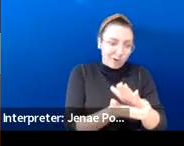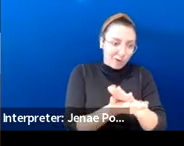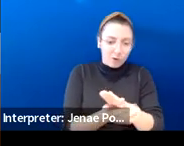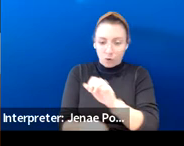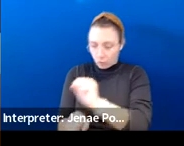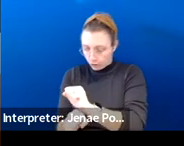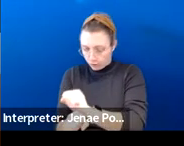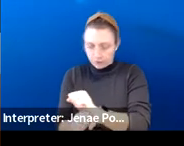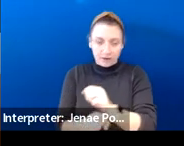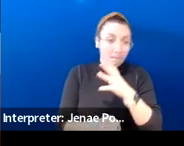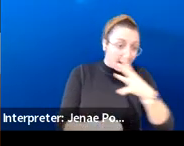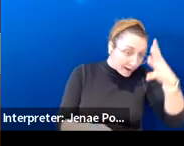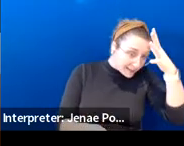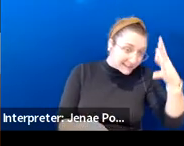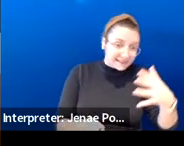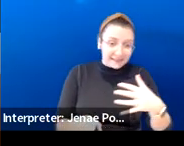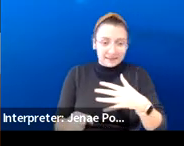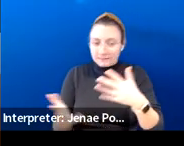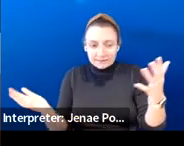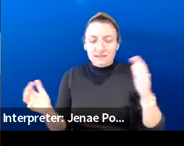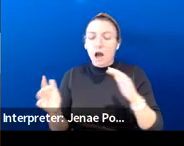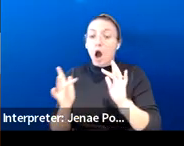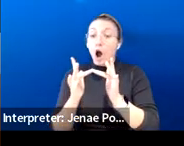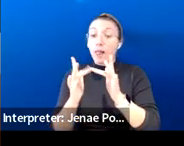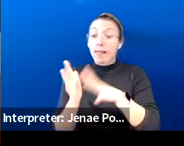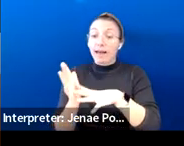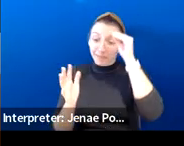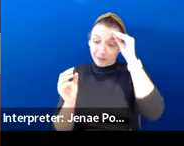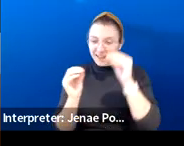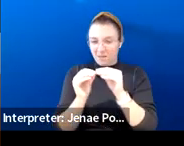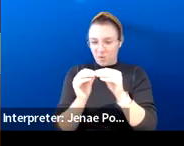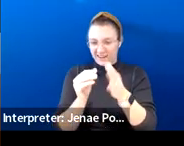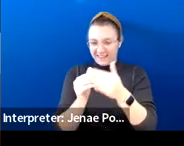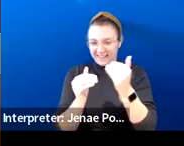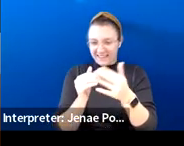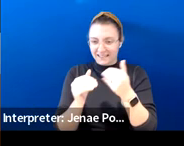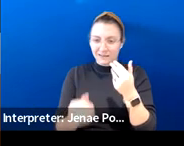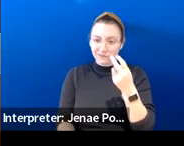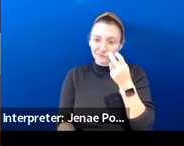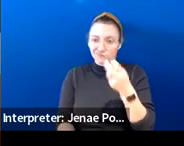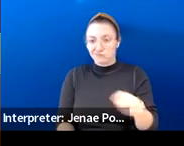And as I mentioned before, with online learning, it's a lot more easier for us just to transition into our next role,